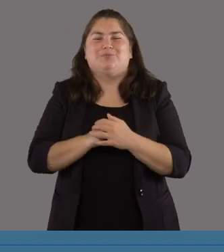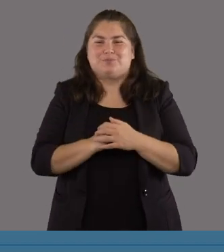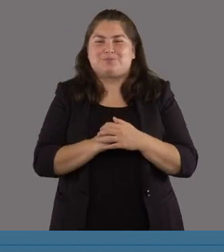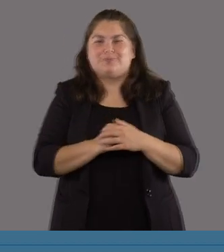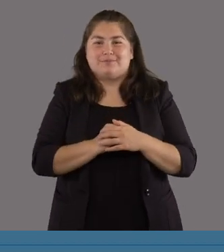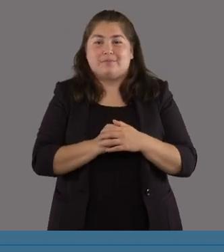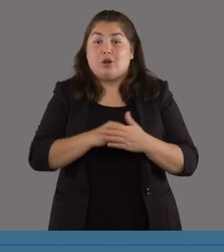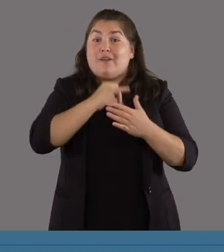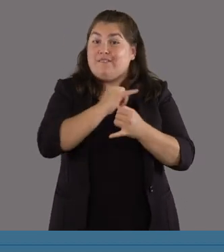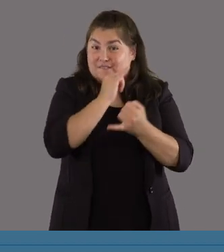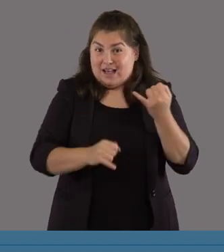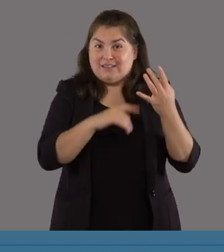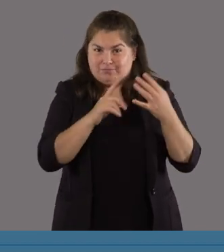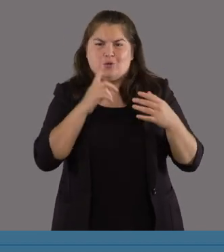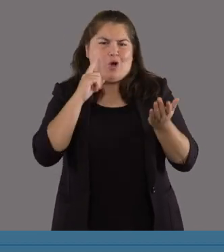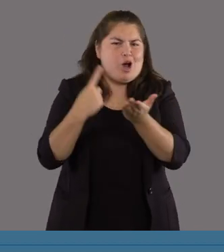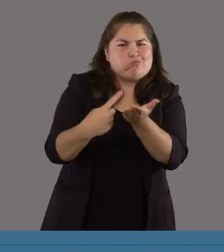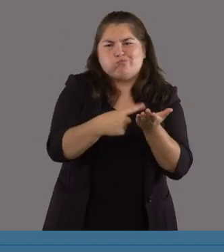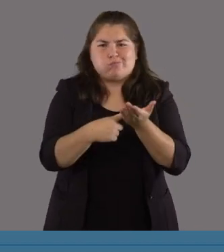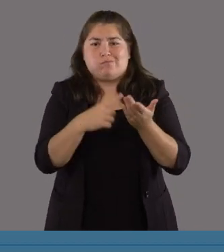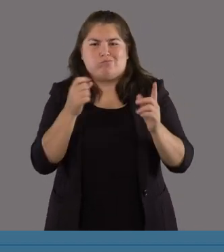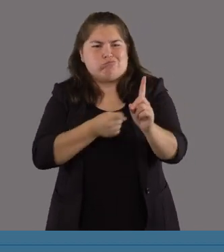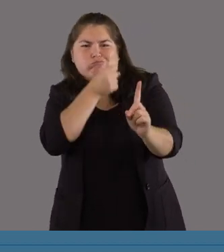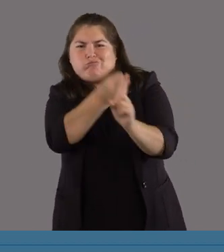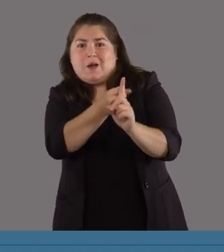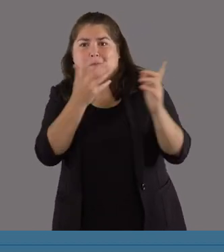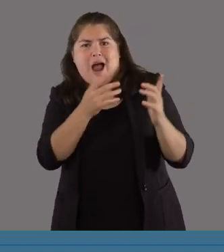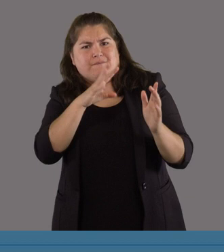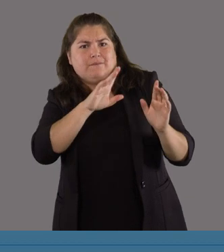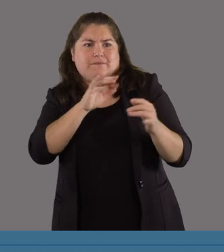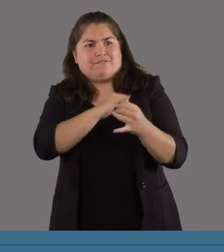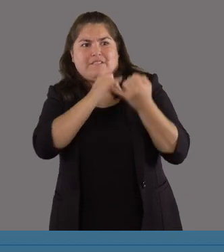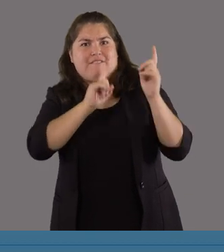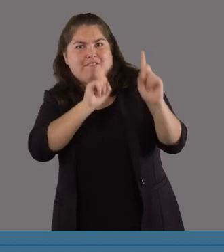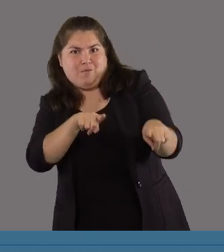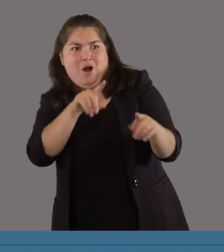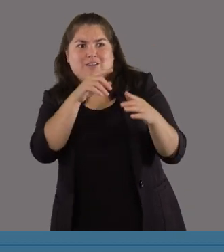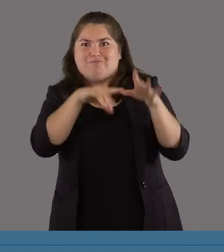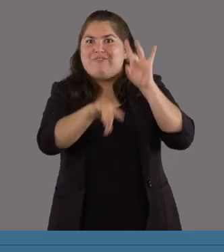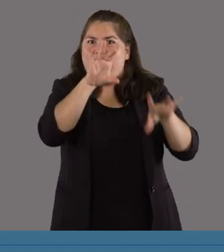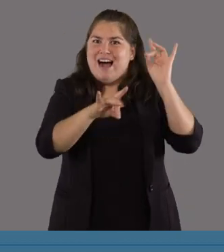Lastly, we will discuss the impacts of these findings in the final sections.